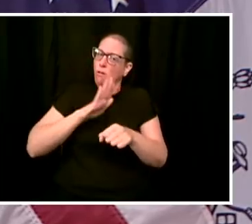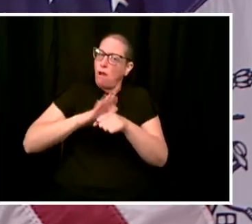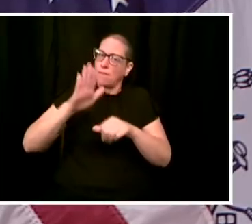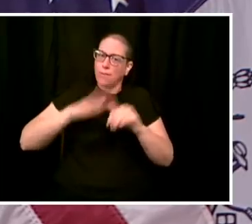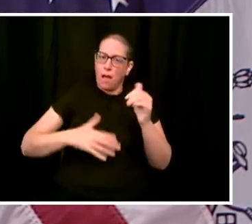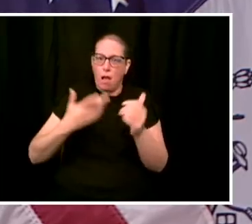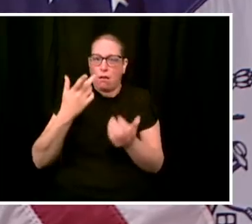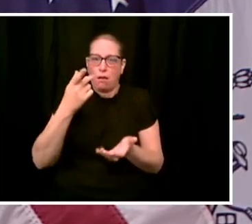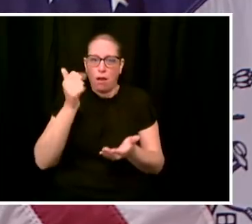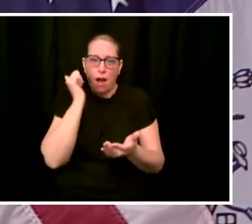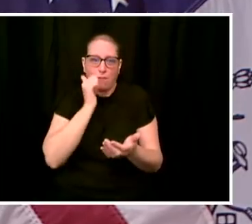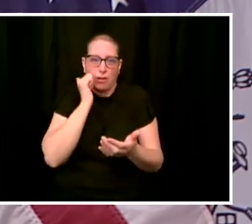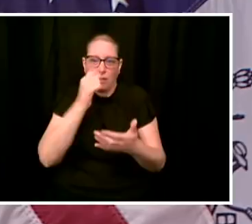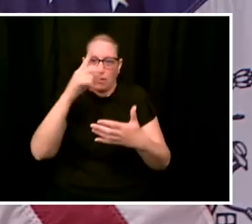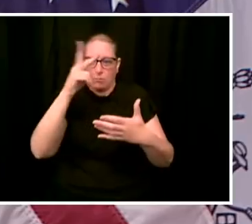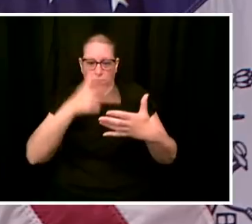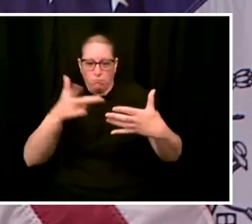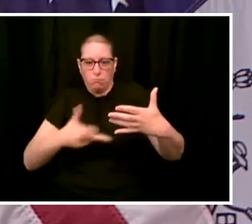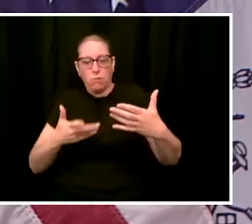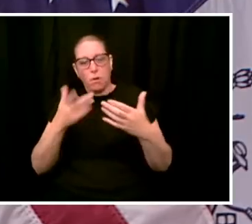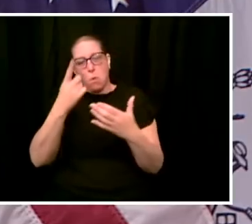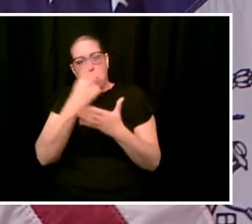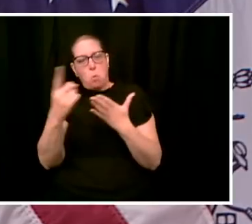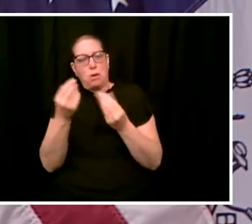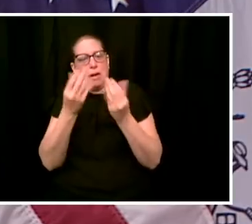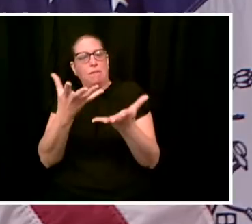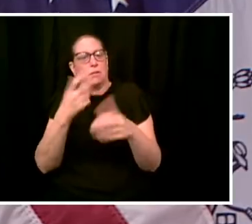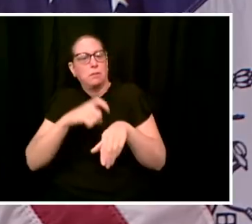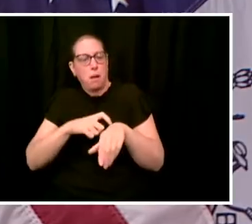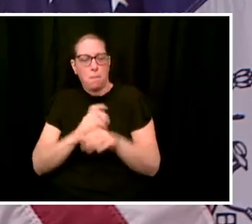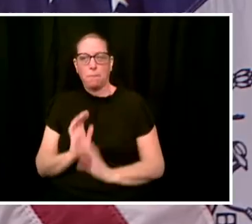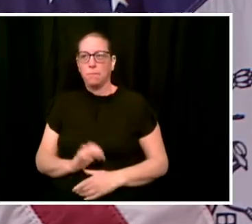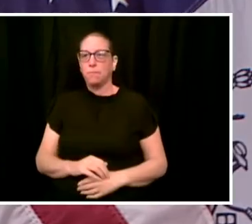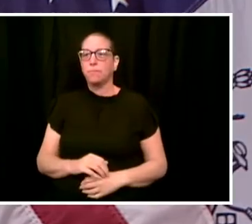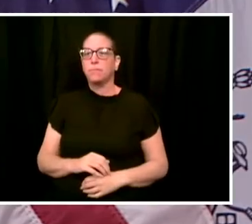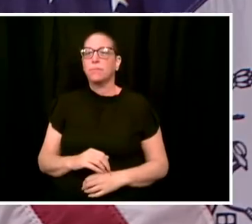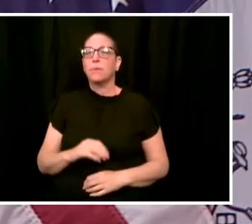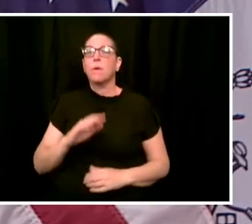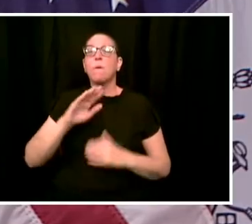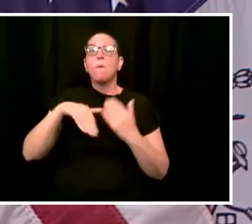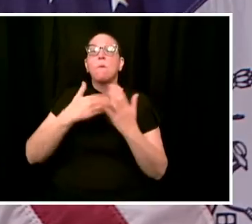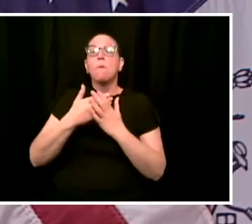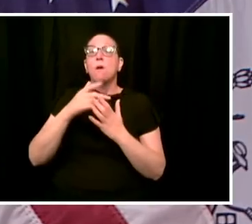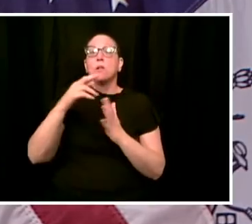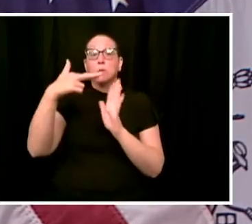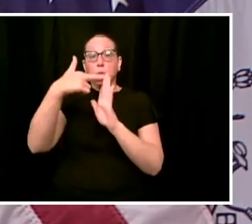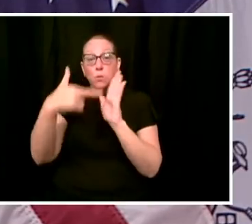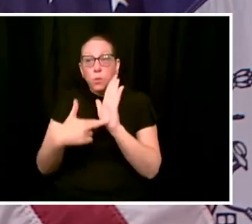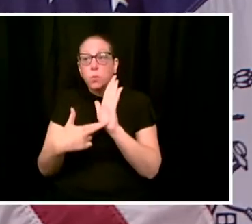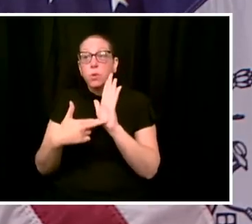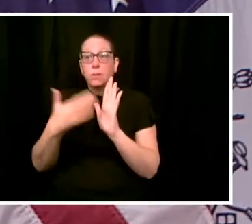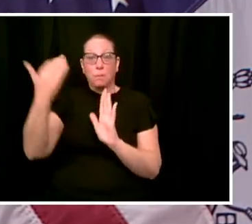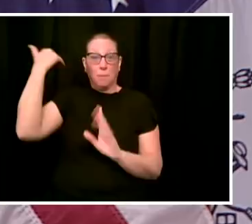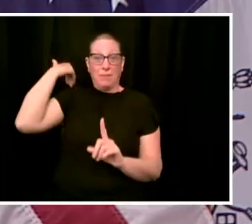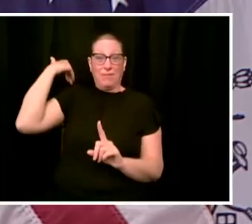GET YOU THE DATA THAT LEAD TO THIS DECISION. NDA WITOU LDBE